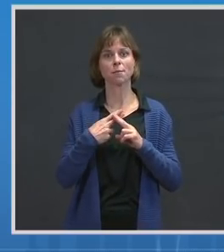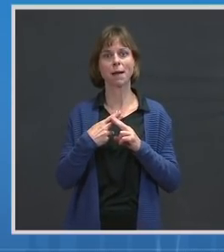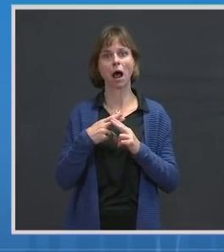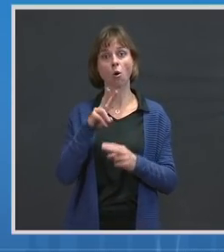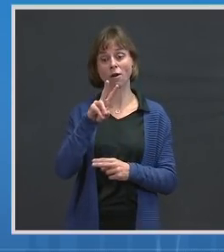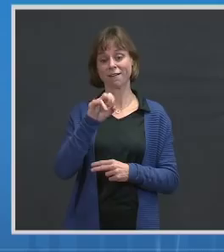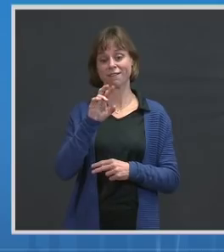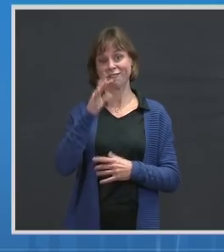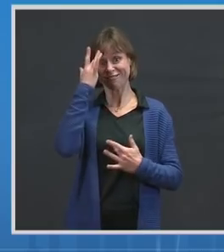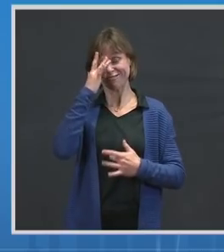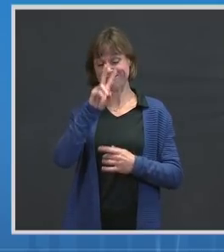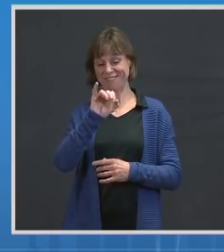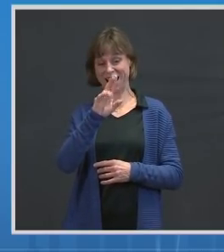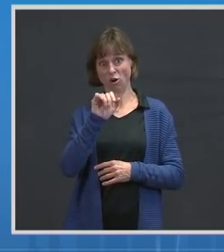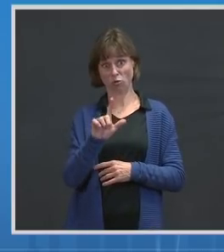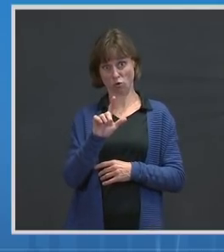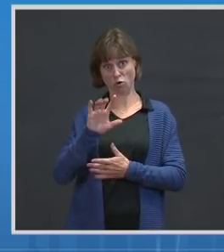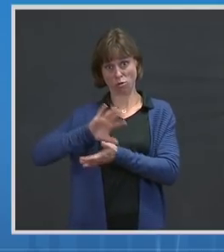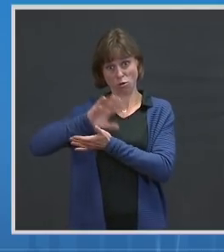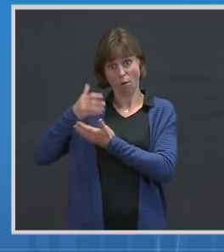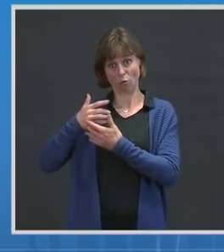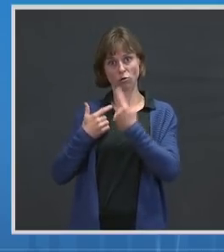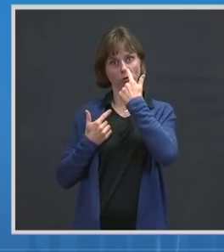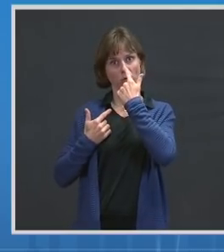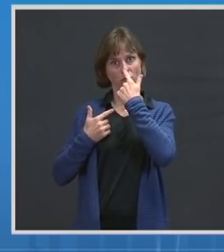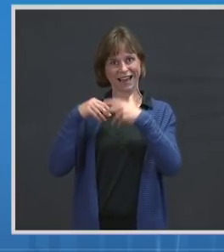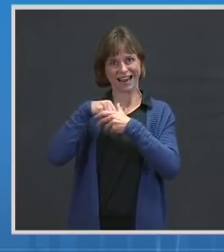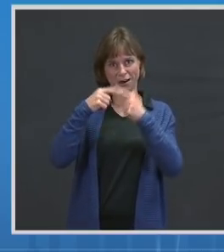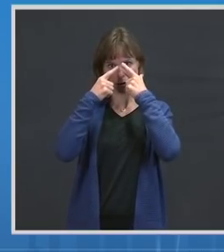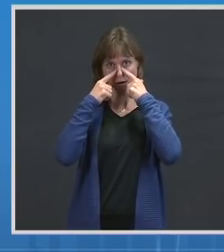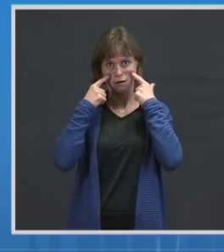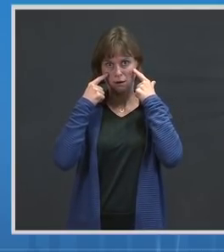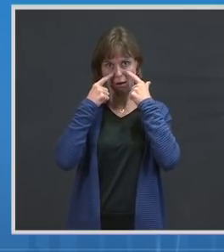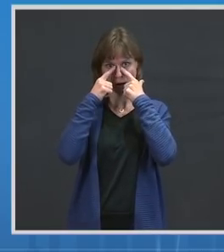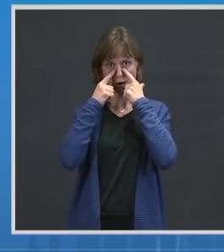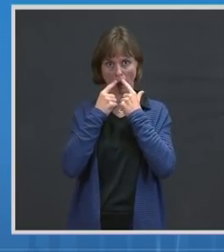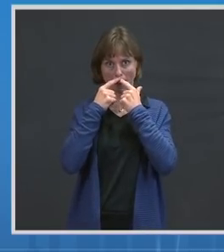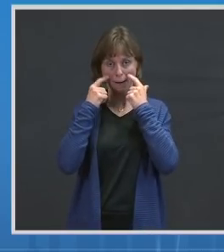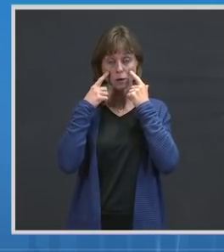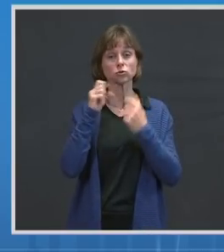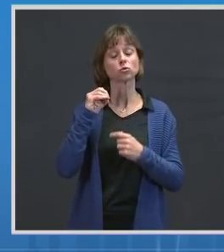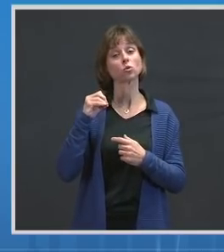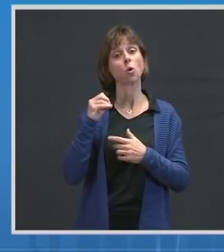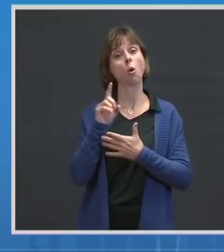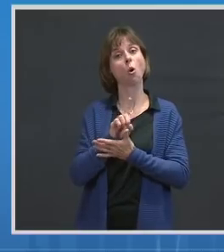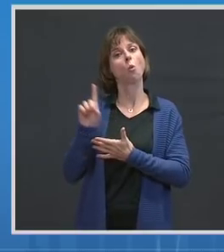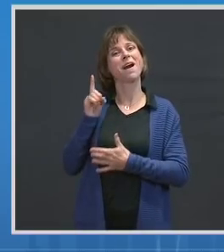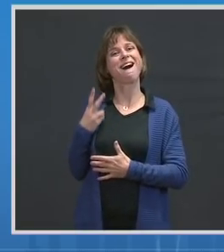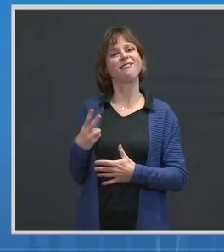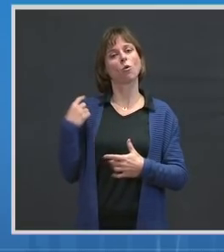So a study has just come out about a week and a half ago from Spain that directly looked at it